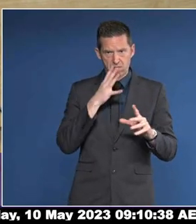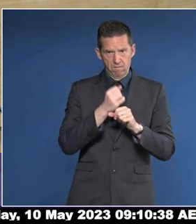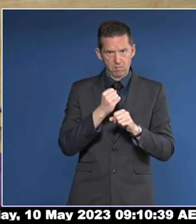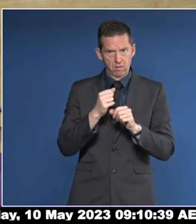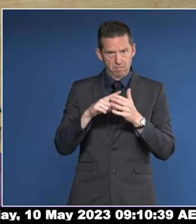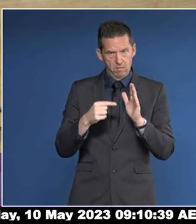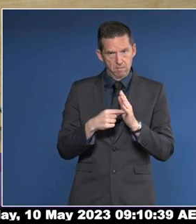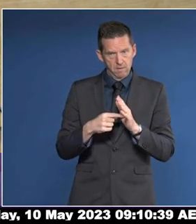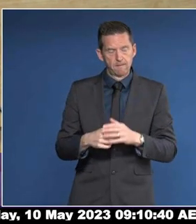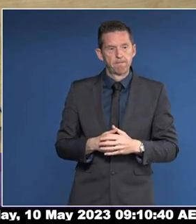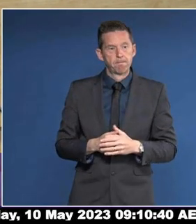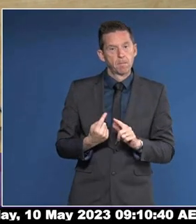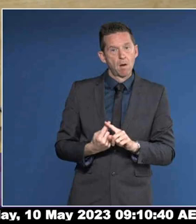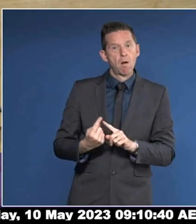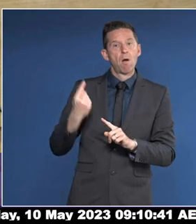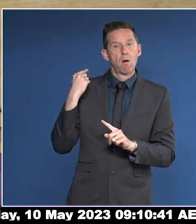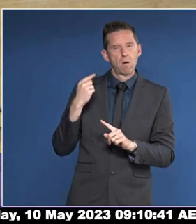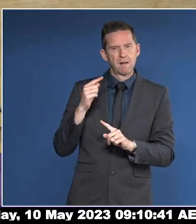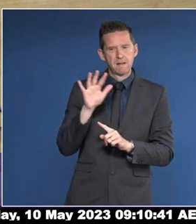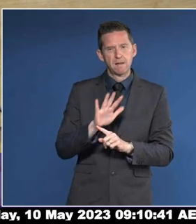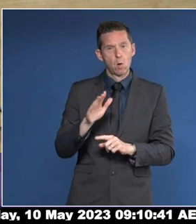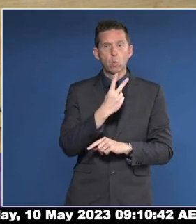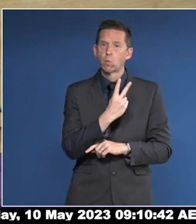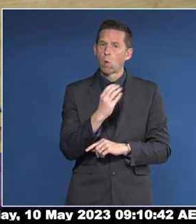time in 2005; is that right? Yes, that's right.